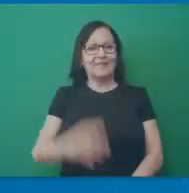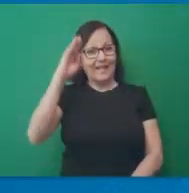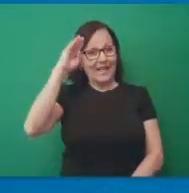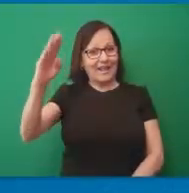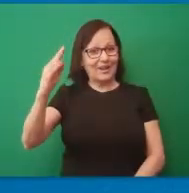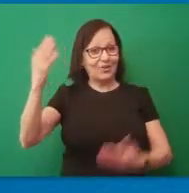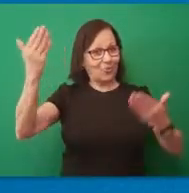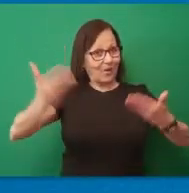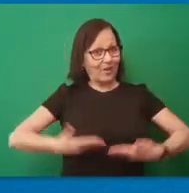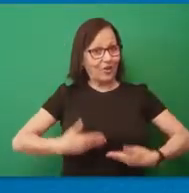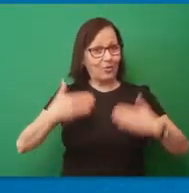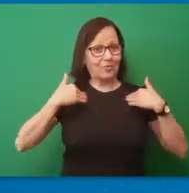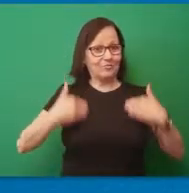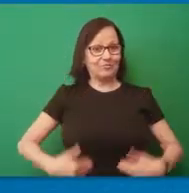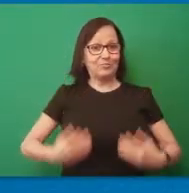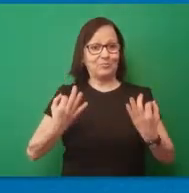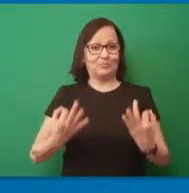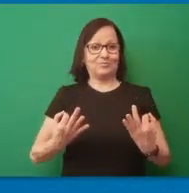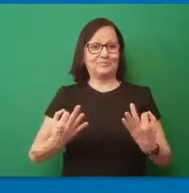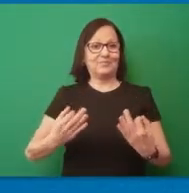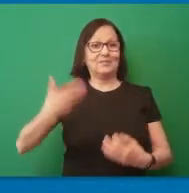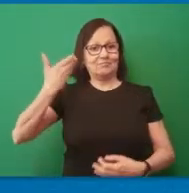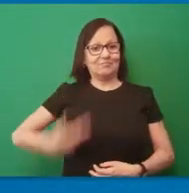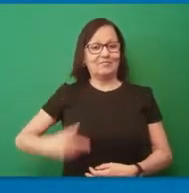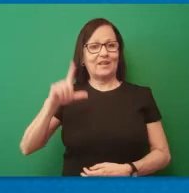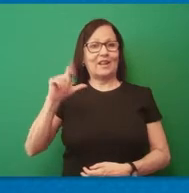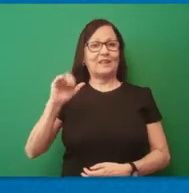Hello and welcome to our body scan practice.